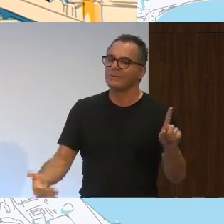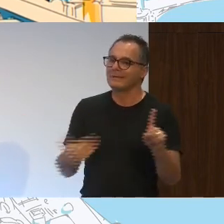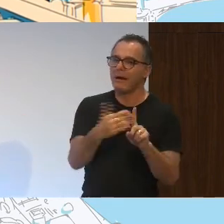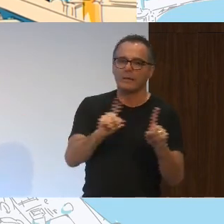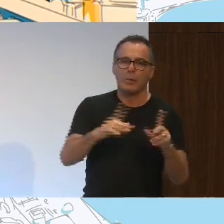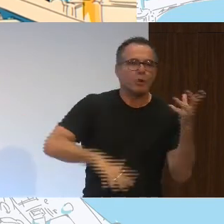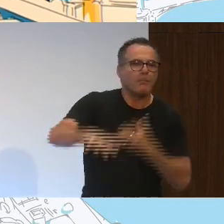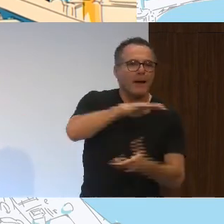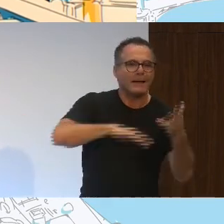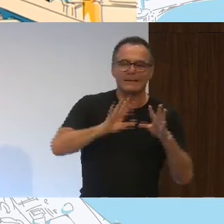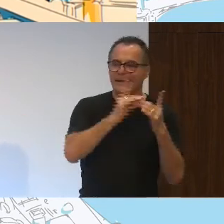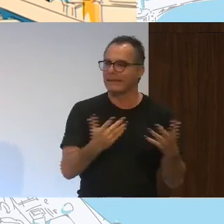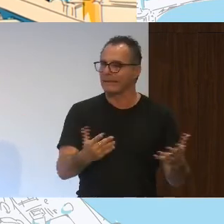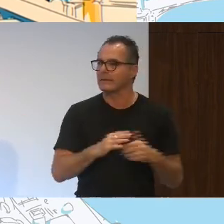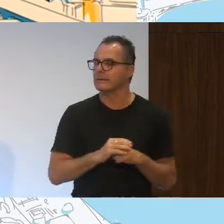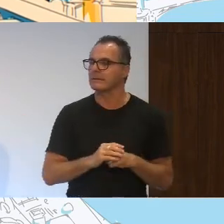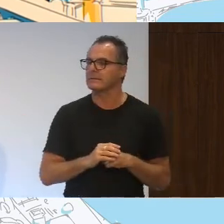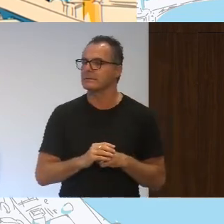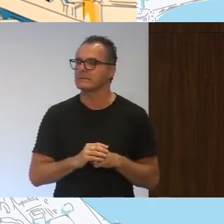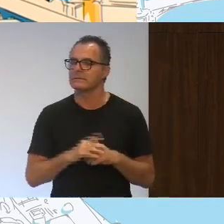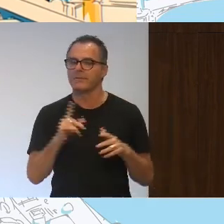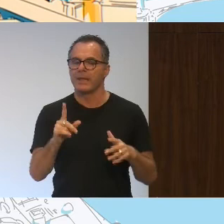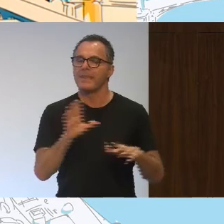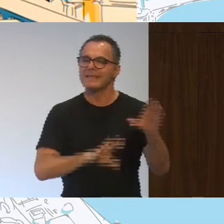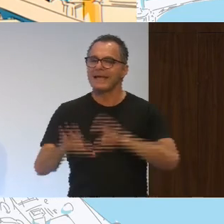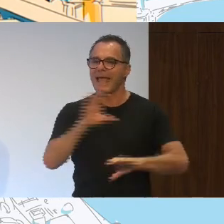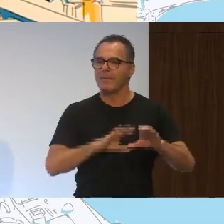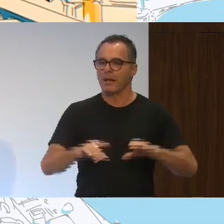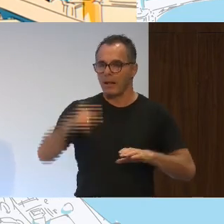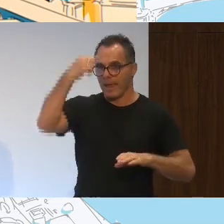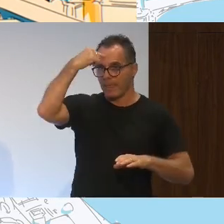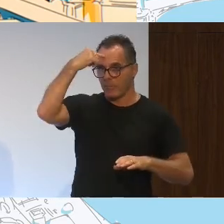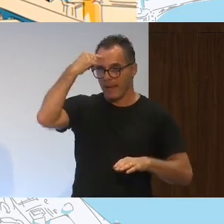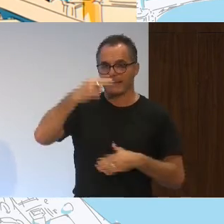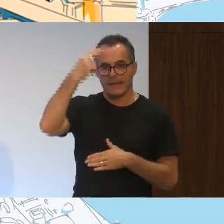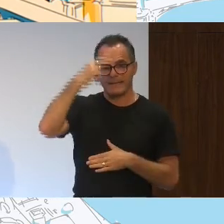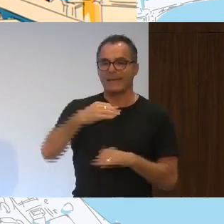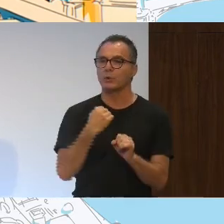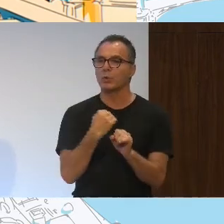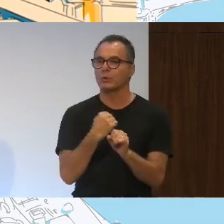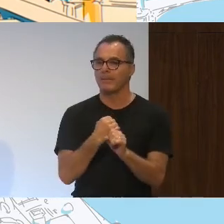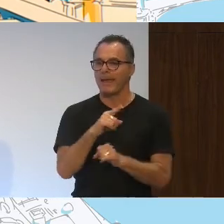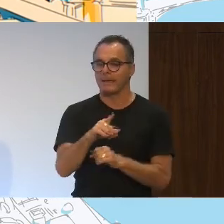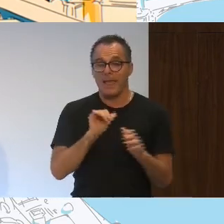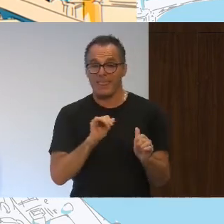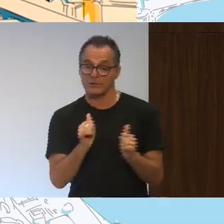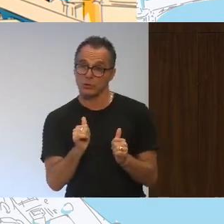and then there's going to be there's a trans a chemical in the brain called glutamate which is very good at turning nerve cells on.